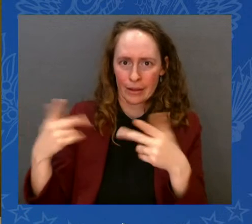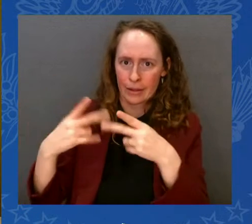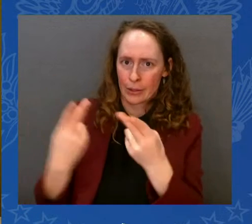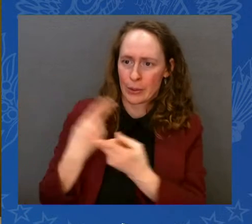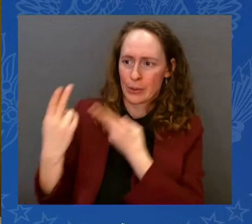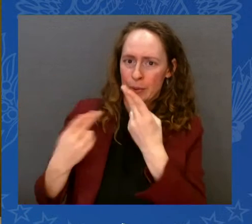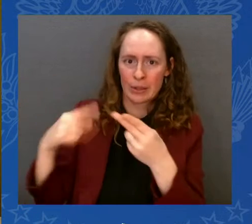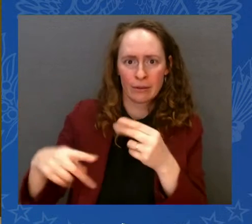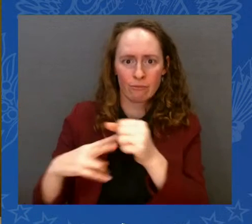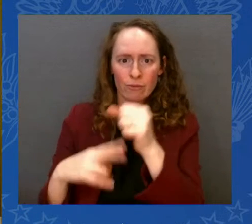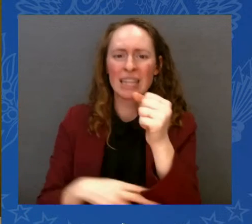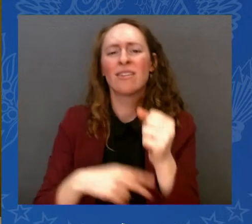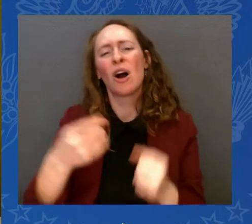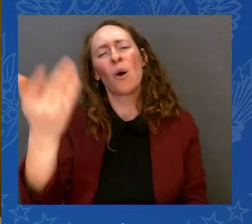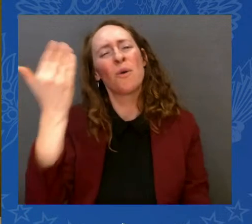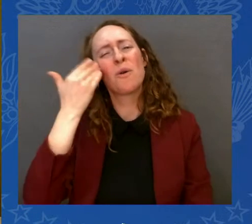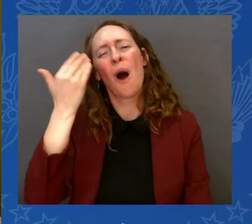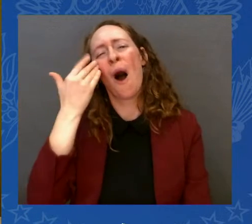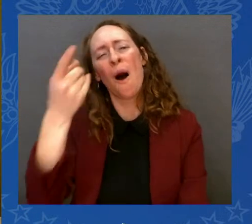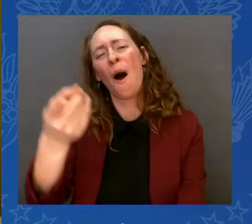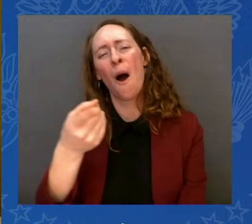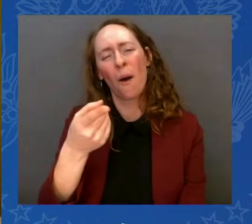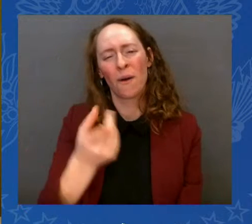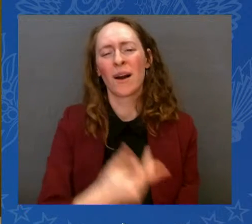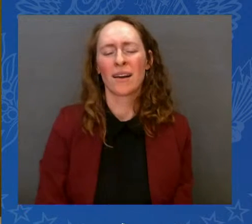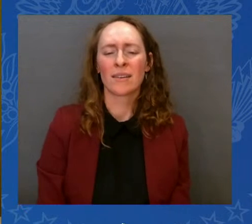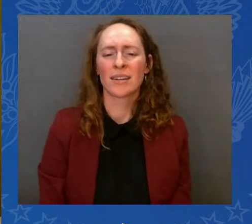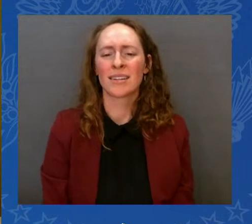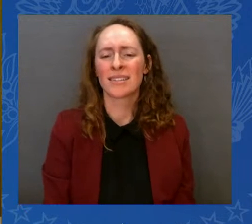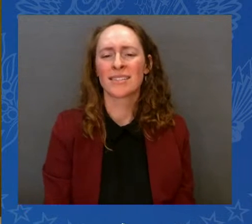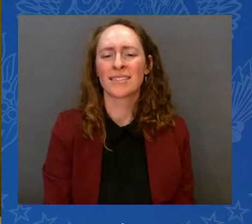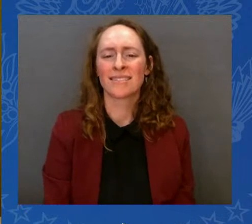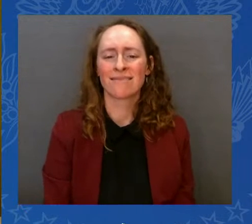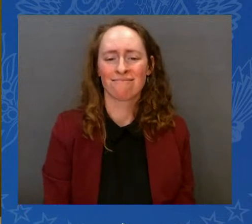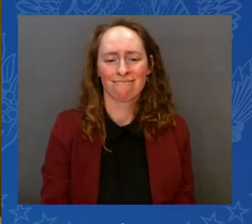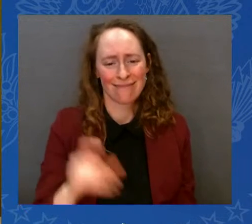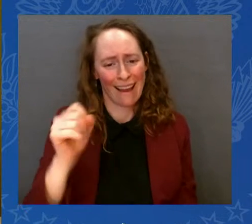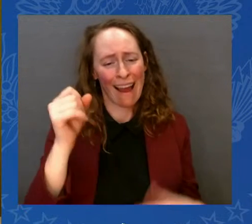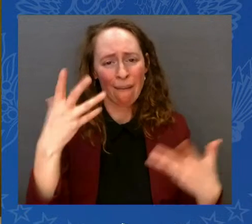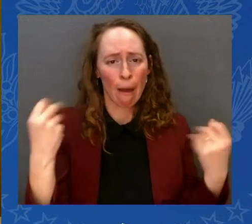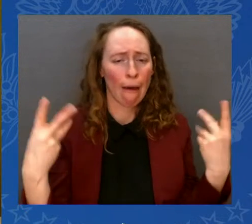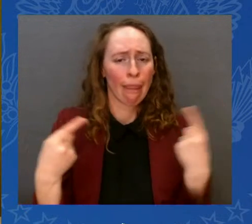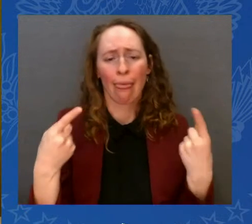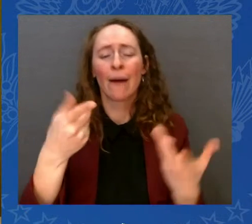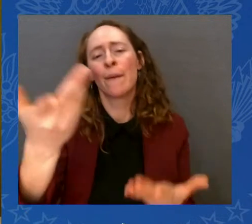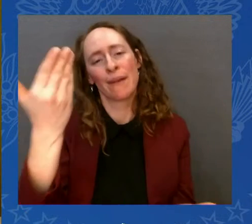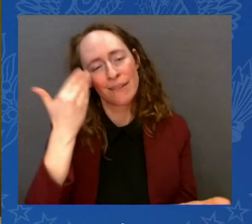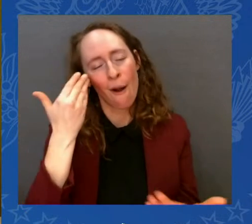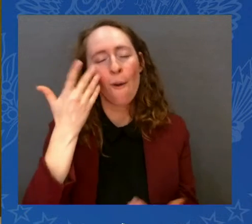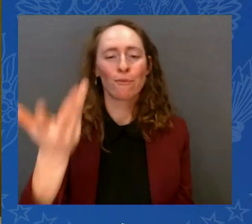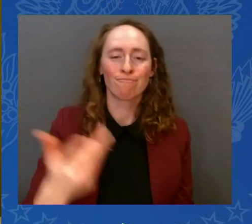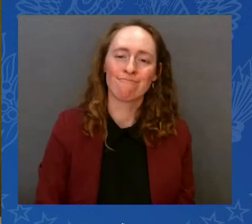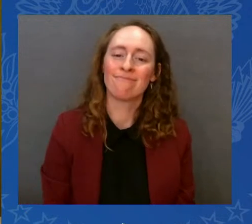But the point of this is we can do -- we were able to do all this and still cut the deficit by a trillion 700 billion dollars